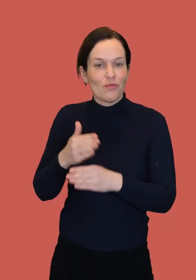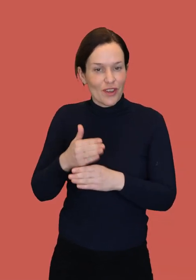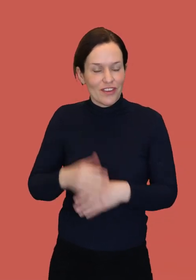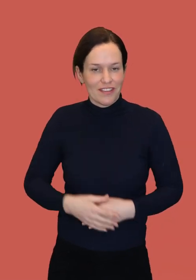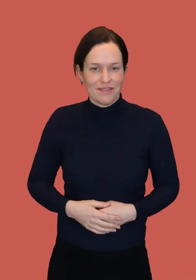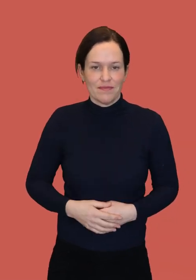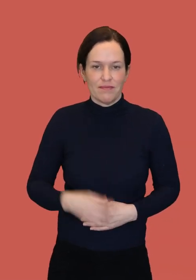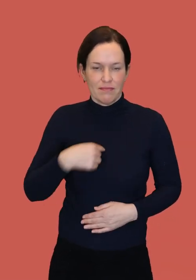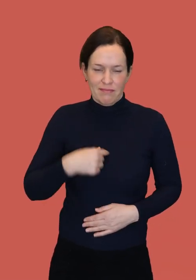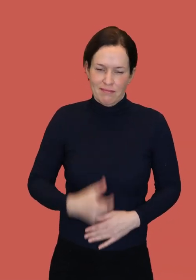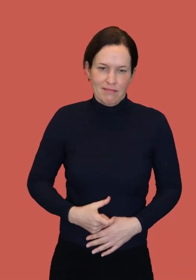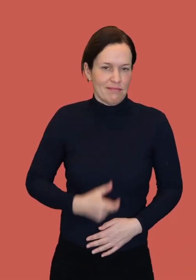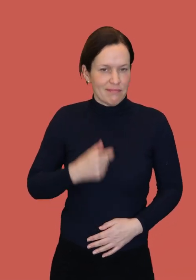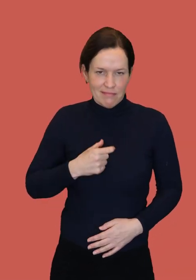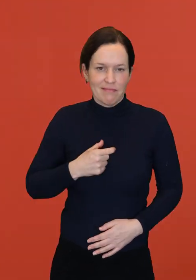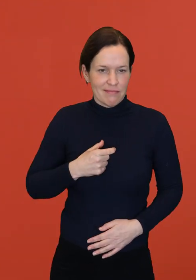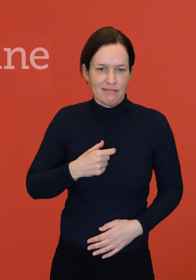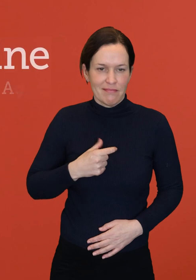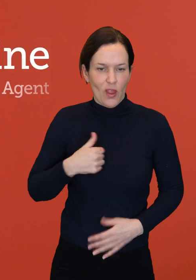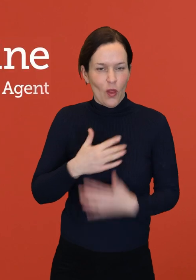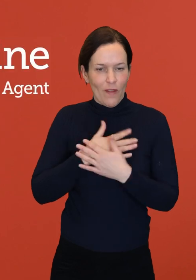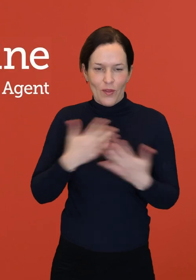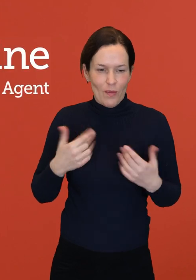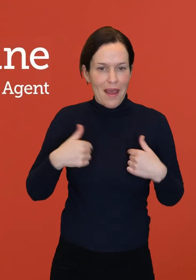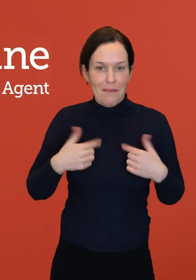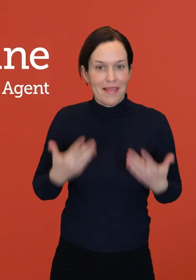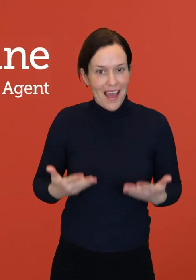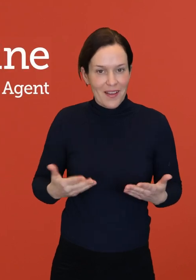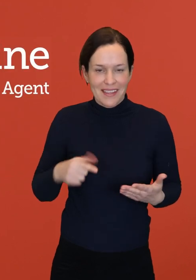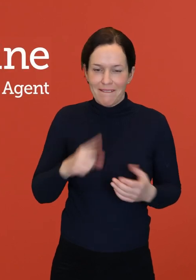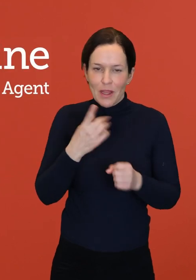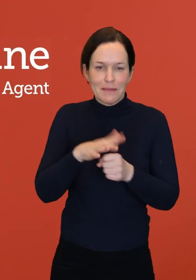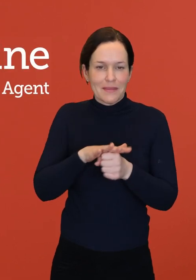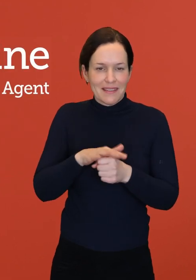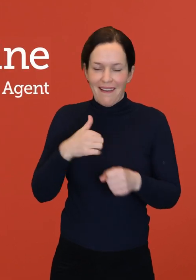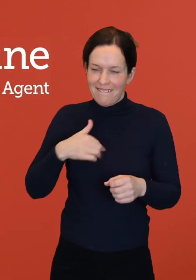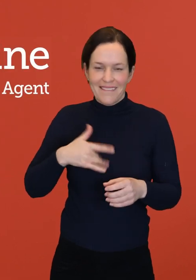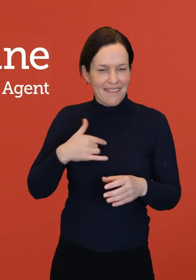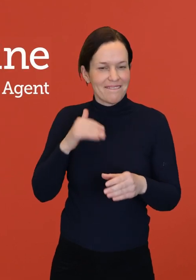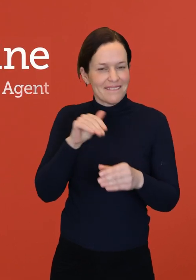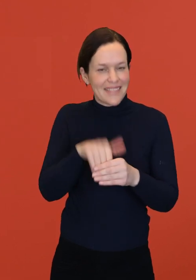I've really grown. Francine: I love where I am, it's the first place that I've ever felt that I fit in.